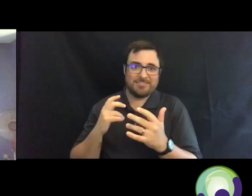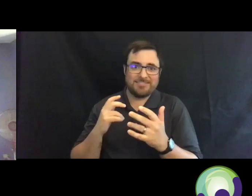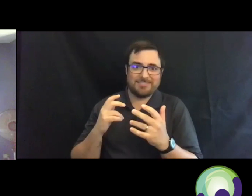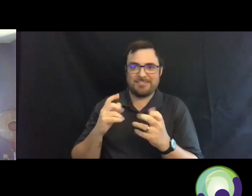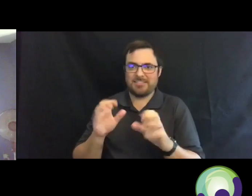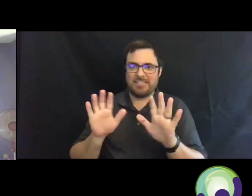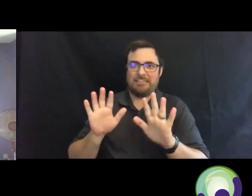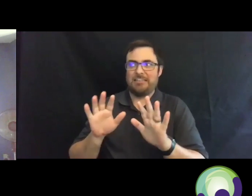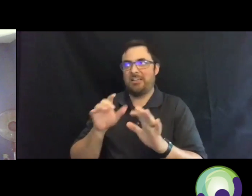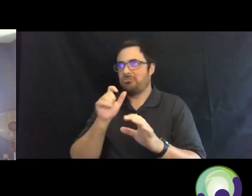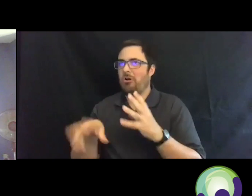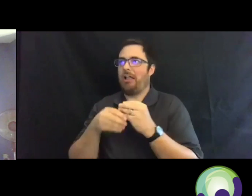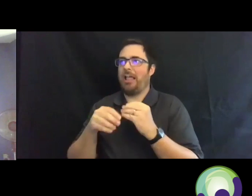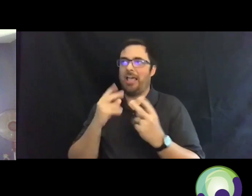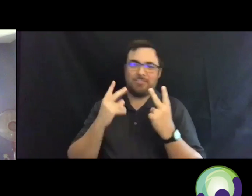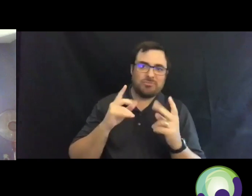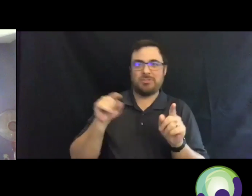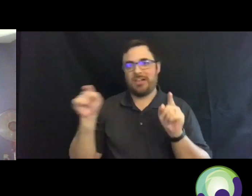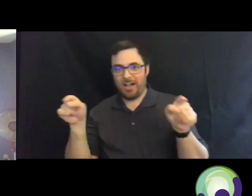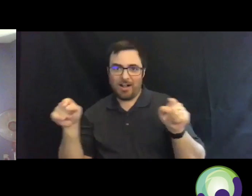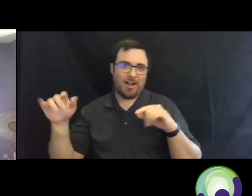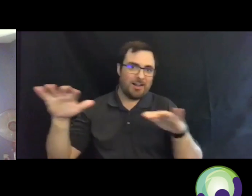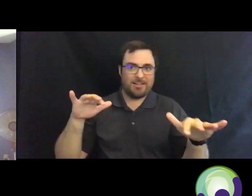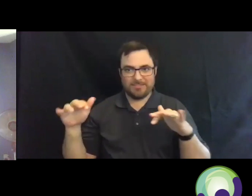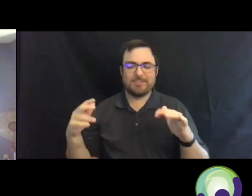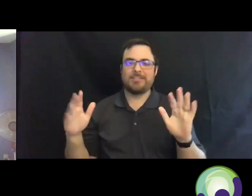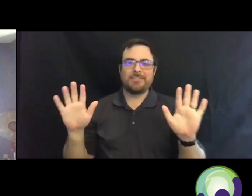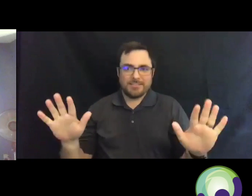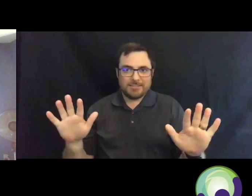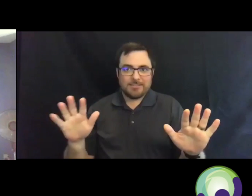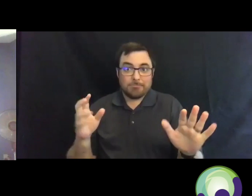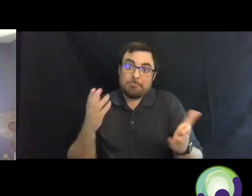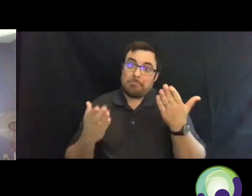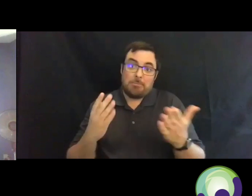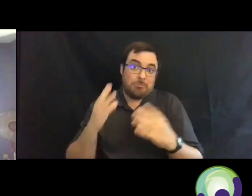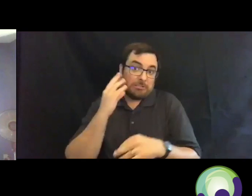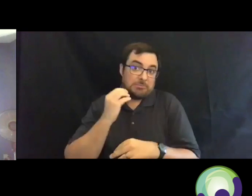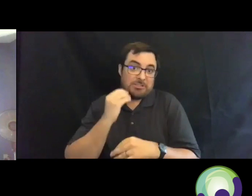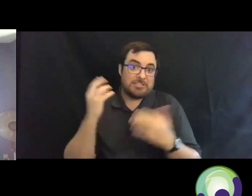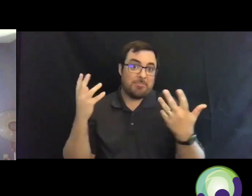you know what I'm and I think maybe you're coming from having heard those types of things so